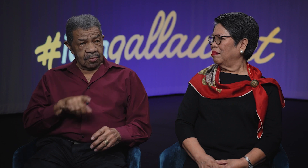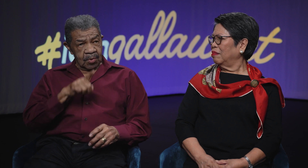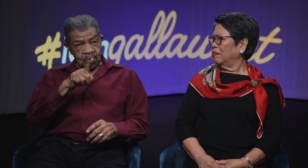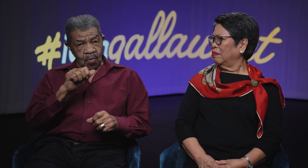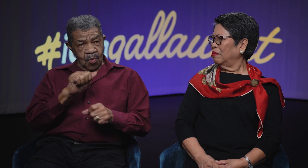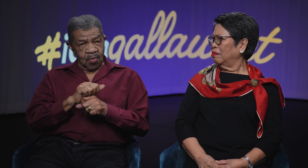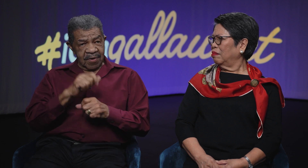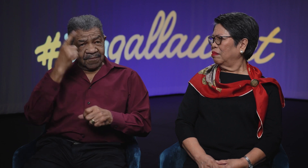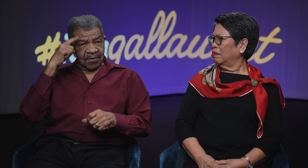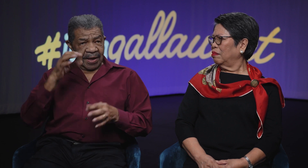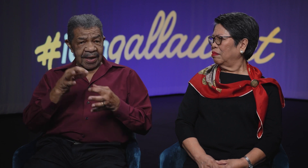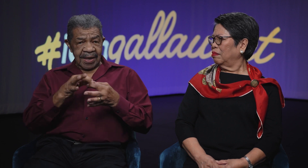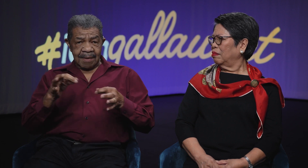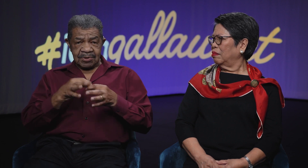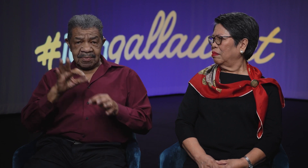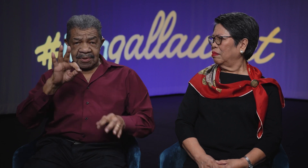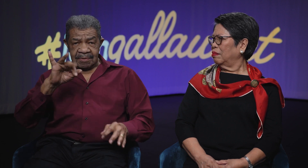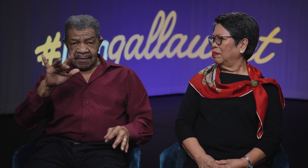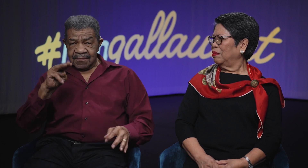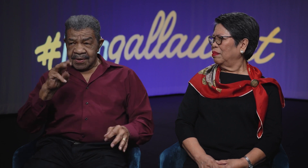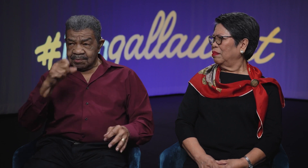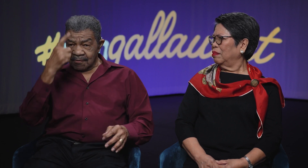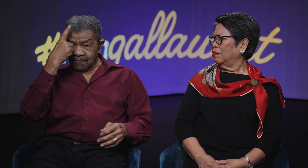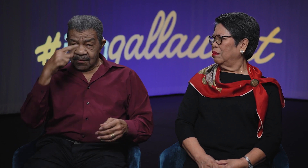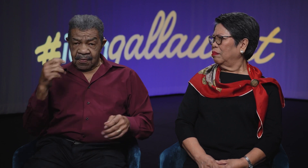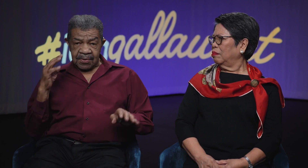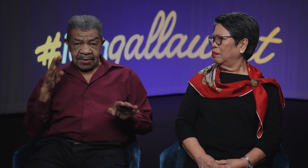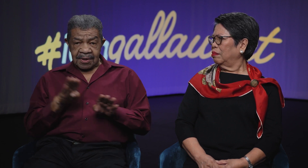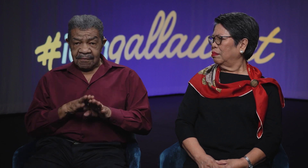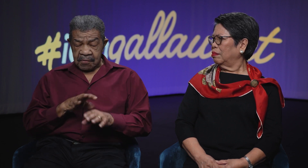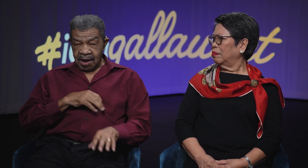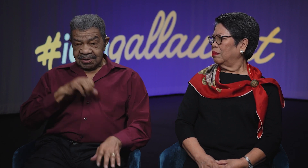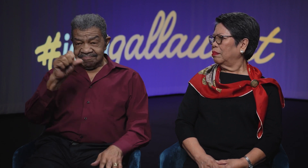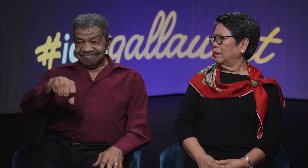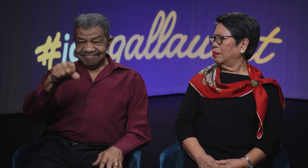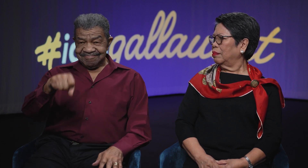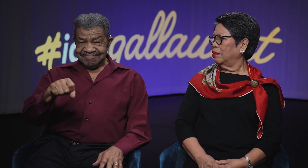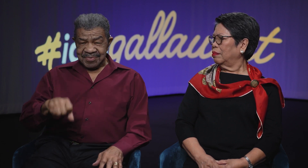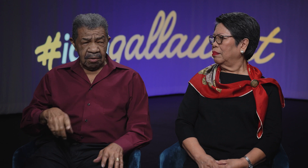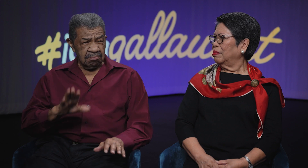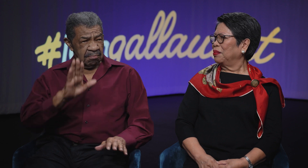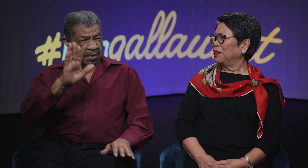“do you work for Captioned Films for the Deaf?” I responded yes, and she came back with